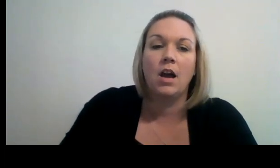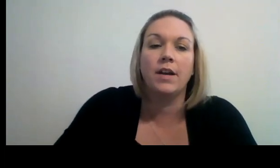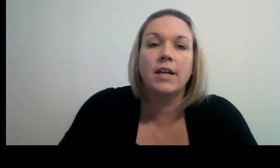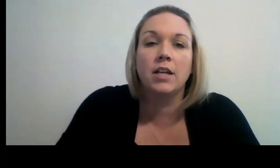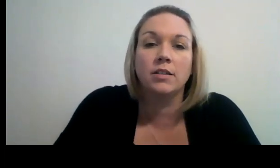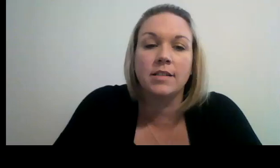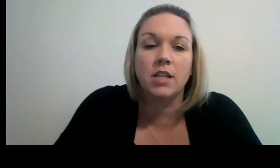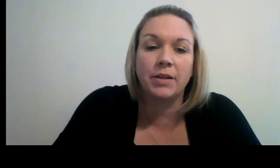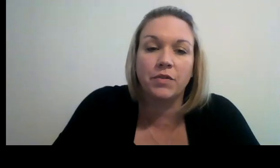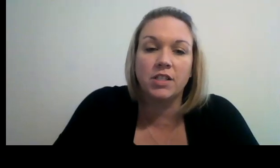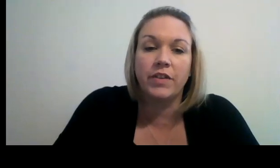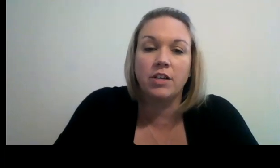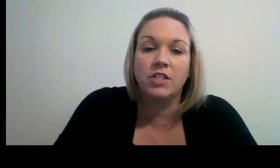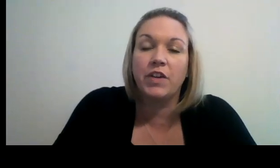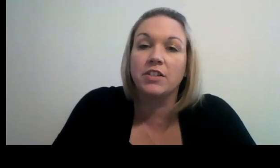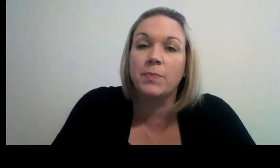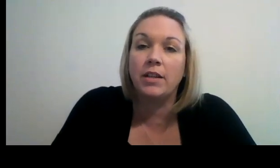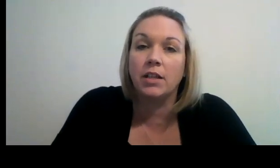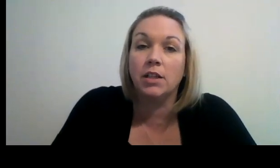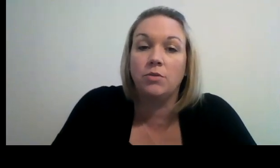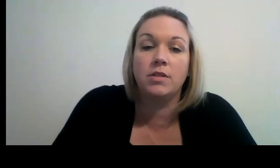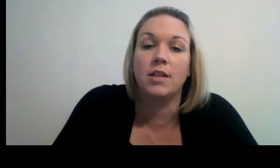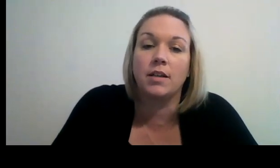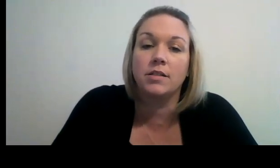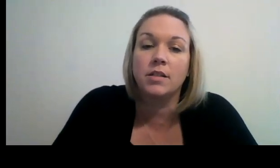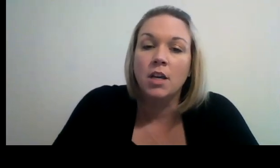All right and our last topic for this video is "fingerspelling loan signs".